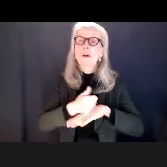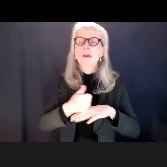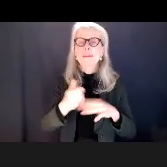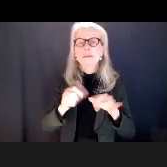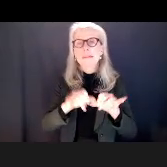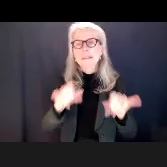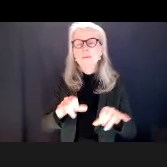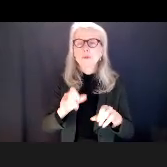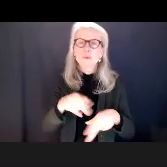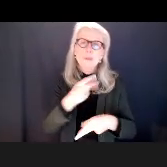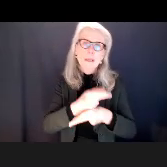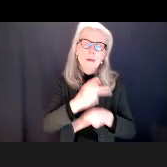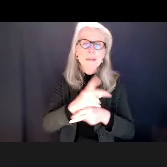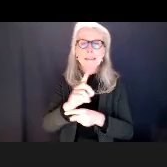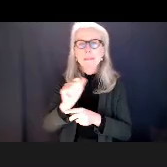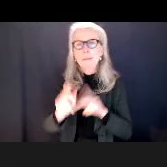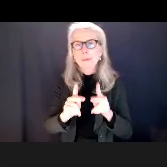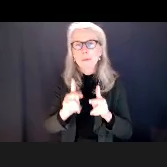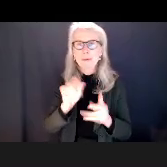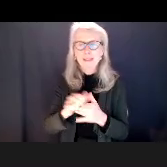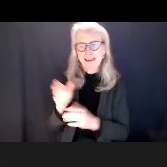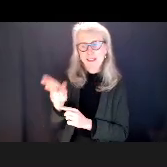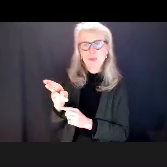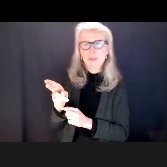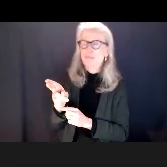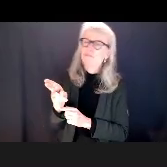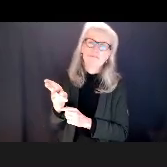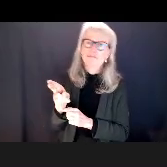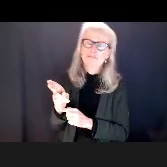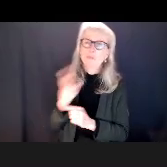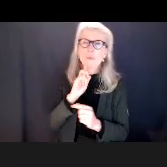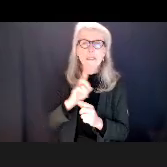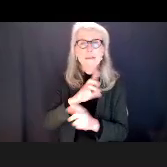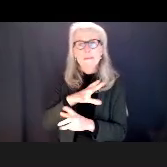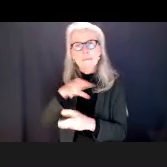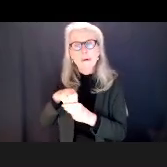long fraught history, at the mercy of economic and political pressures and